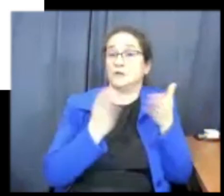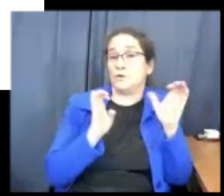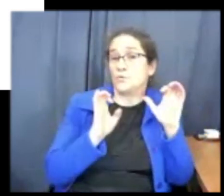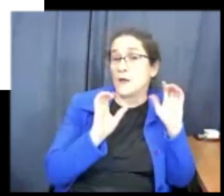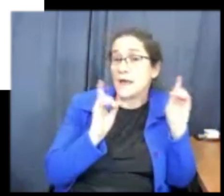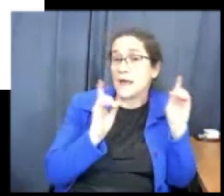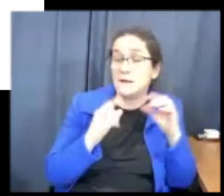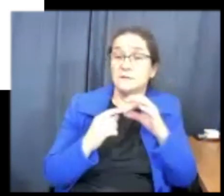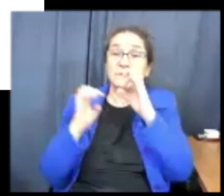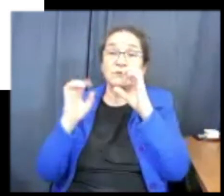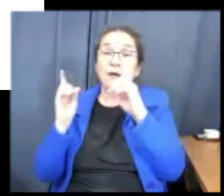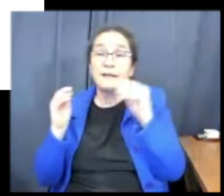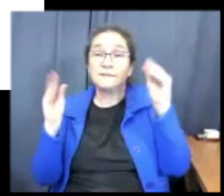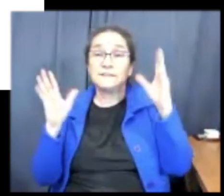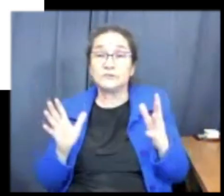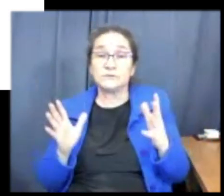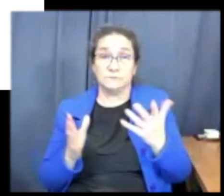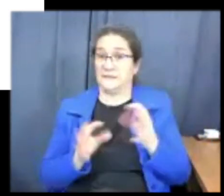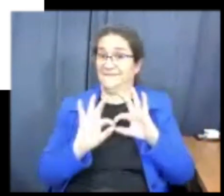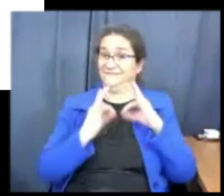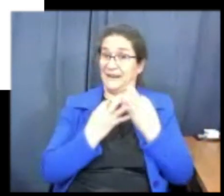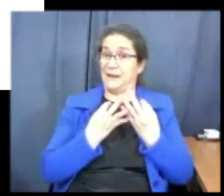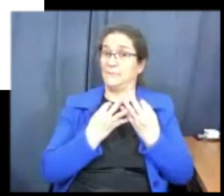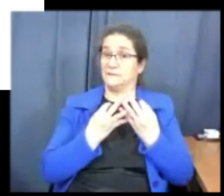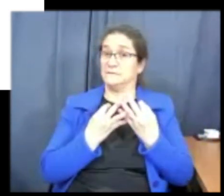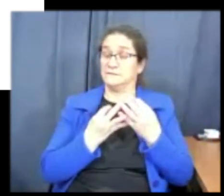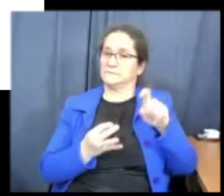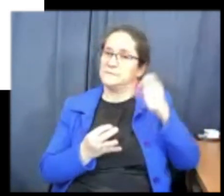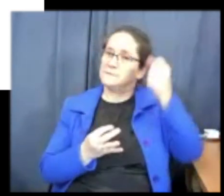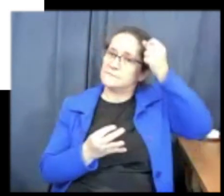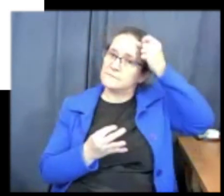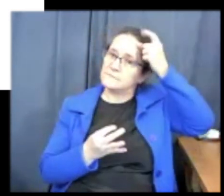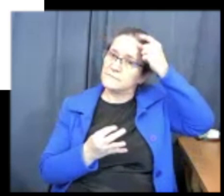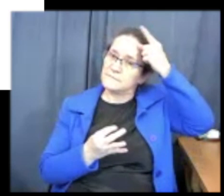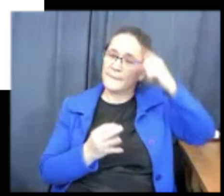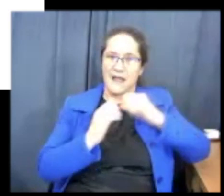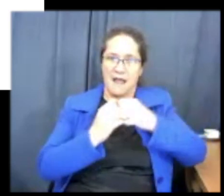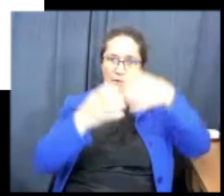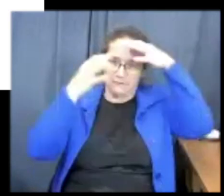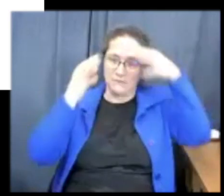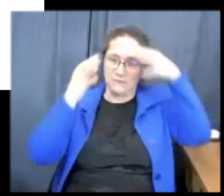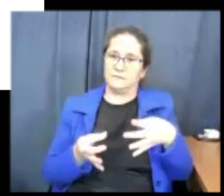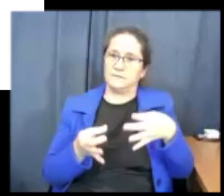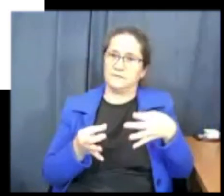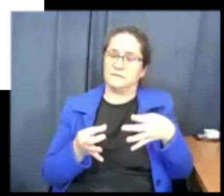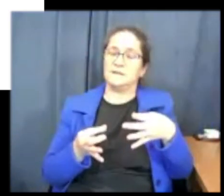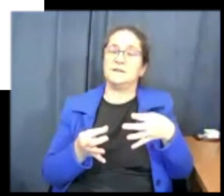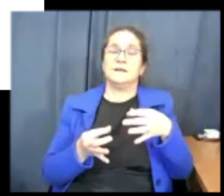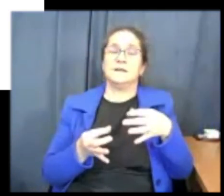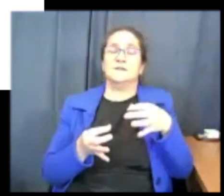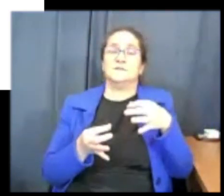and even families really need to better understand the decision making tool and there are some resources available.